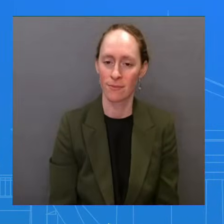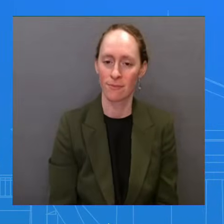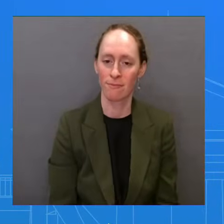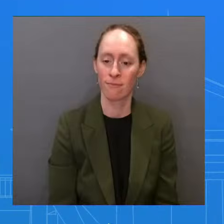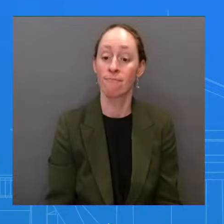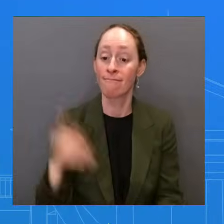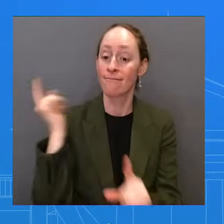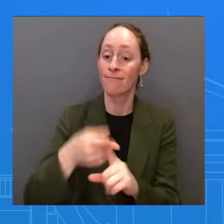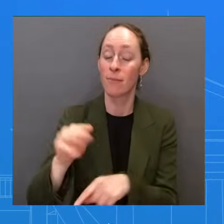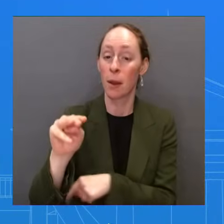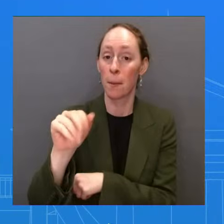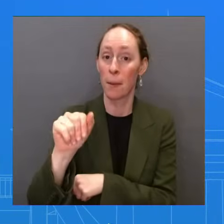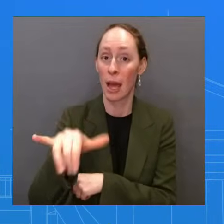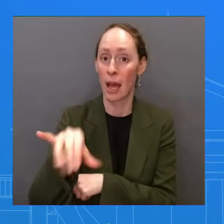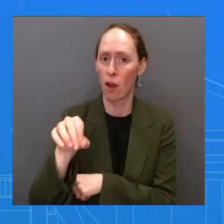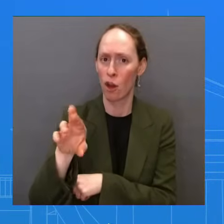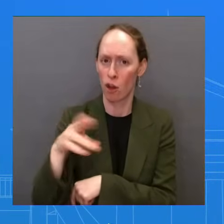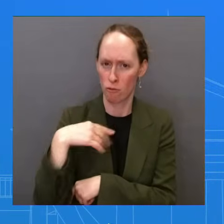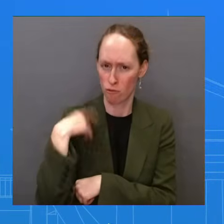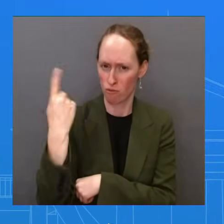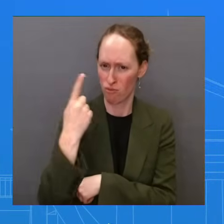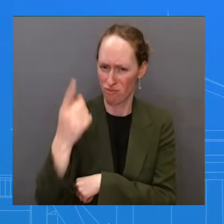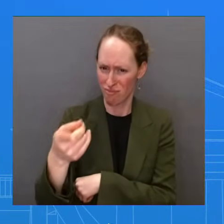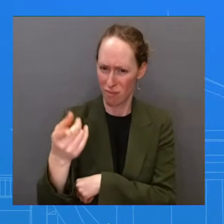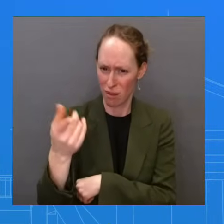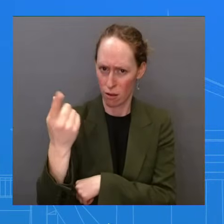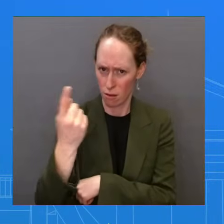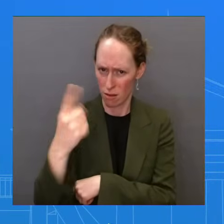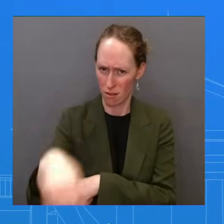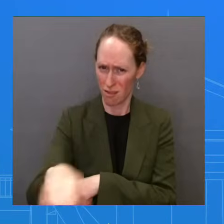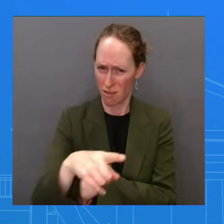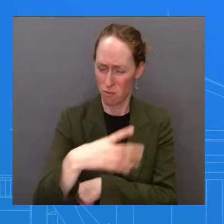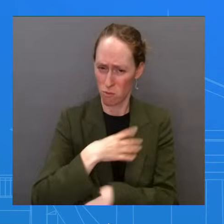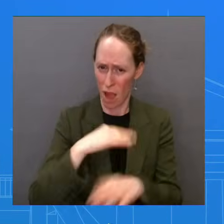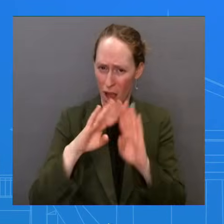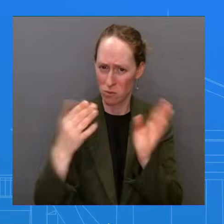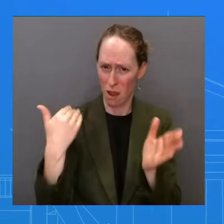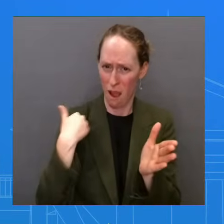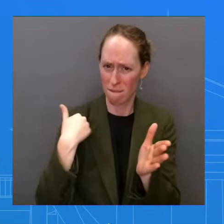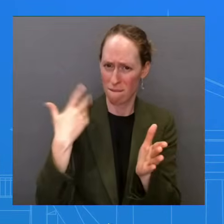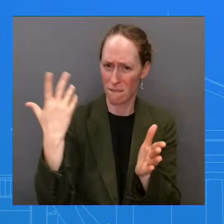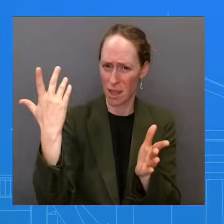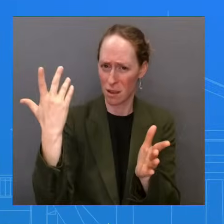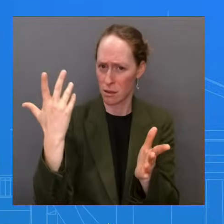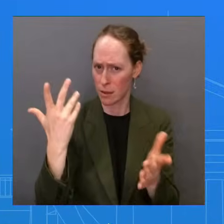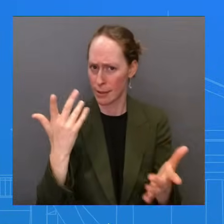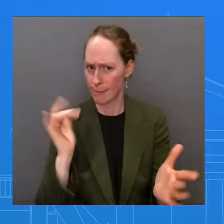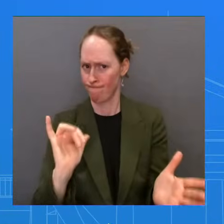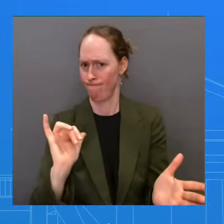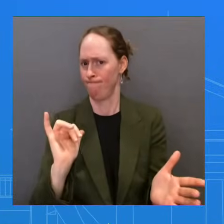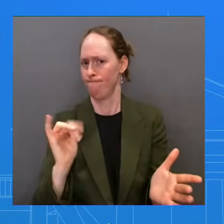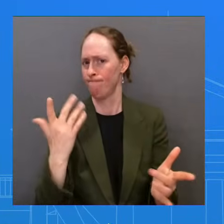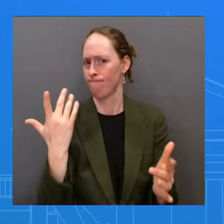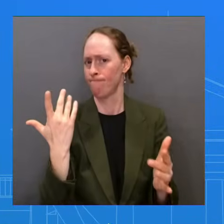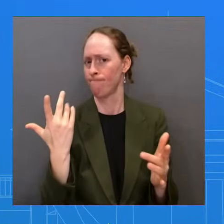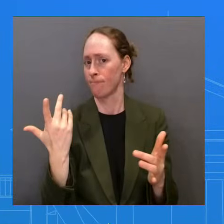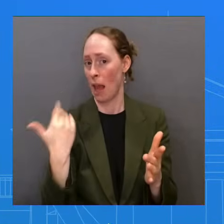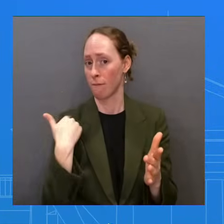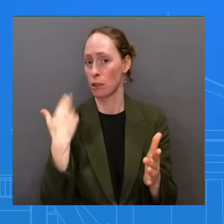consultations when it came to that decision-making at all? Ms. Jean-Pierre: I have to be very, very clear here. This is under the purview of Secret Service.